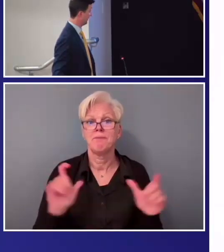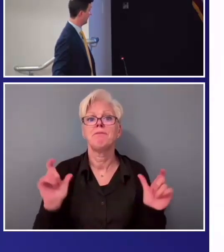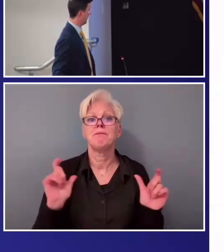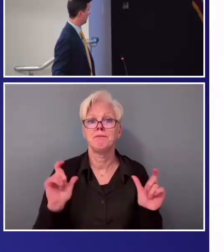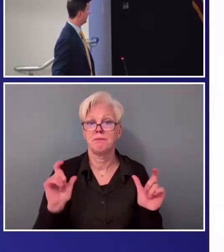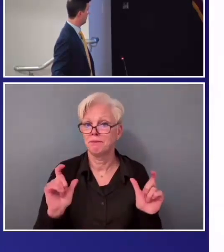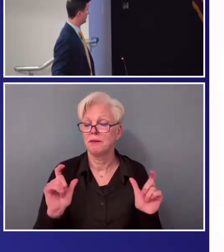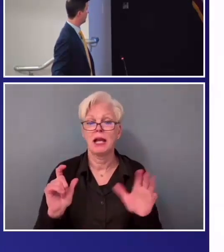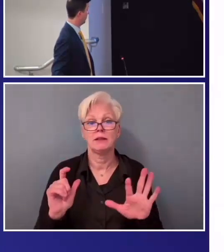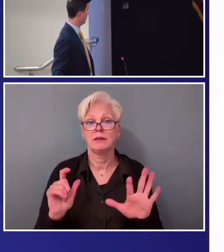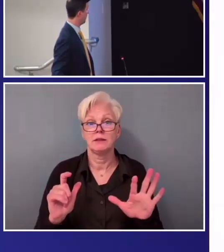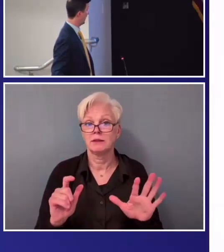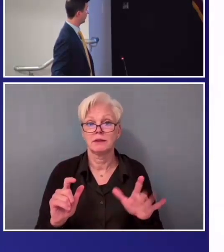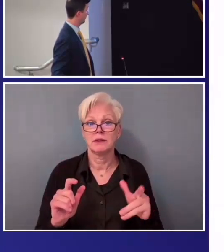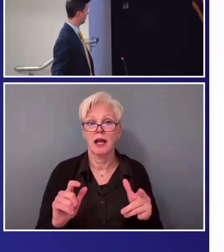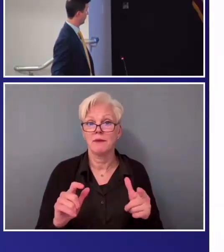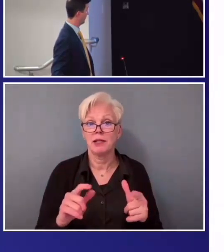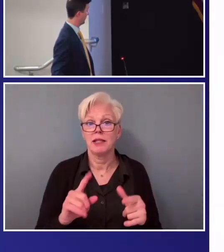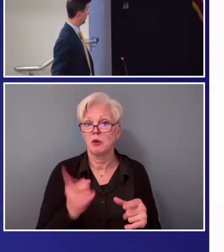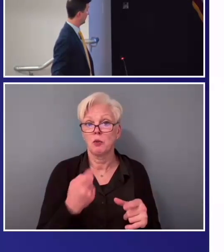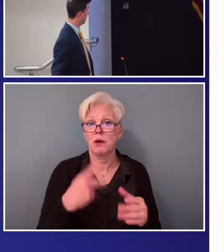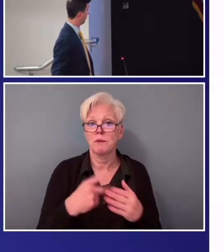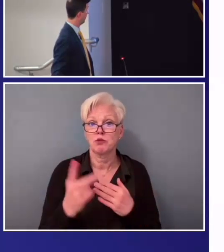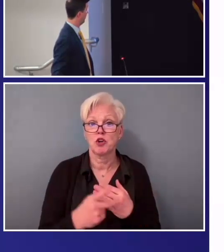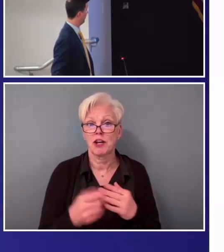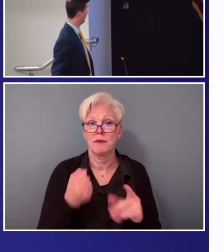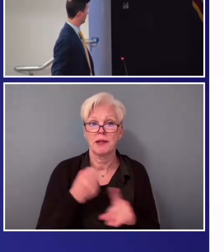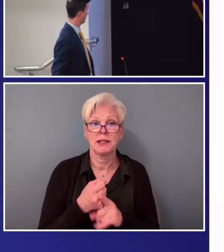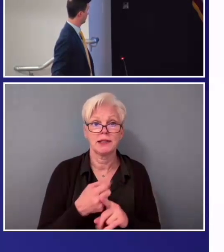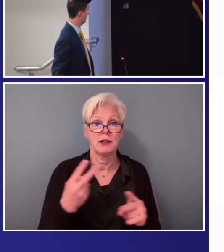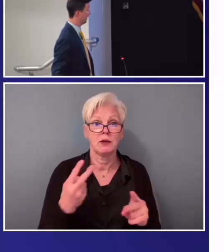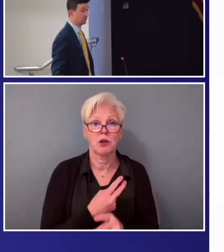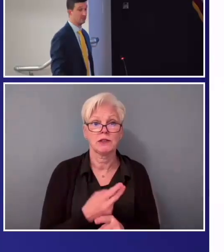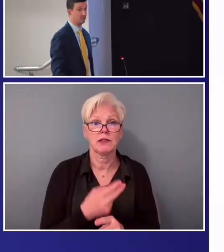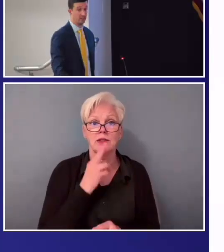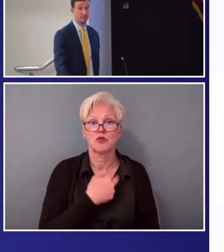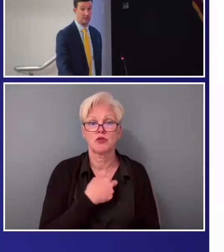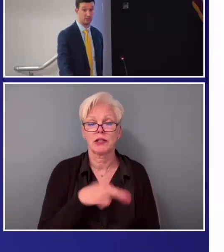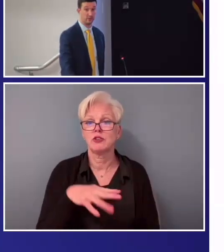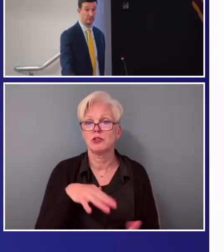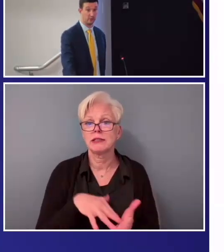and it's not close. The one bachelor's program that gets hit more than all others is religious studies bachelor degree